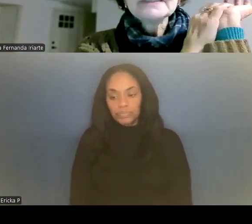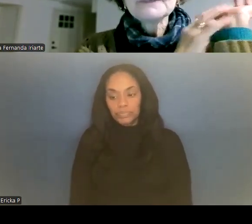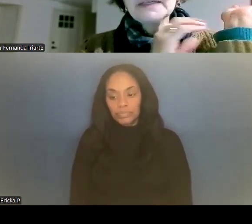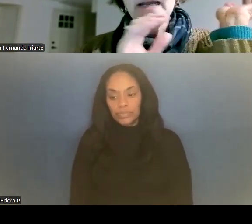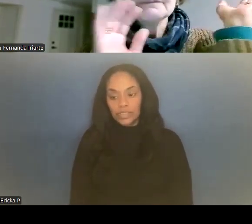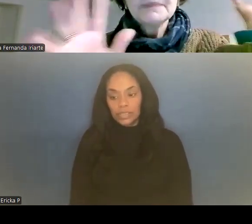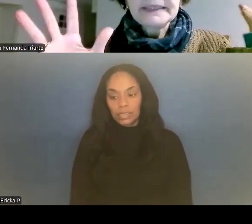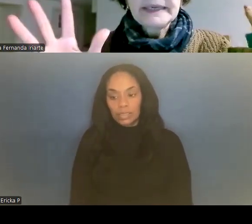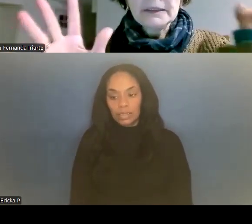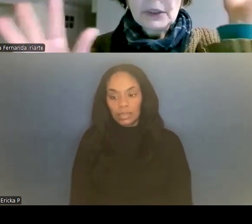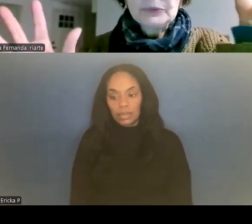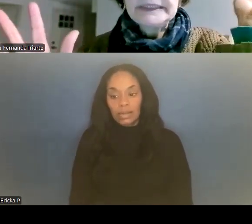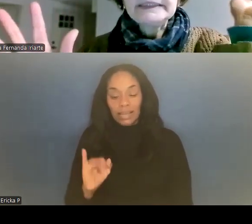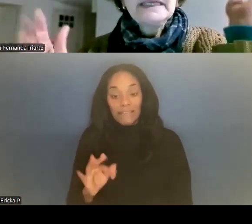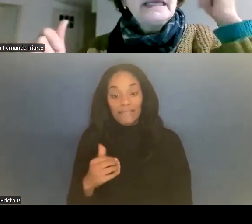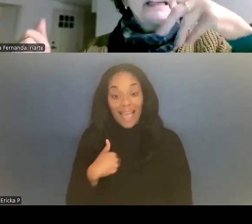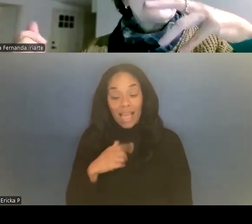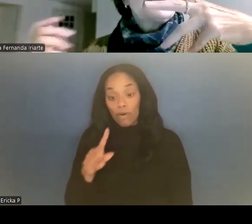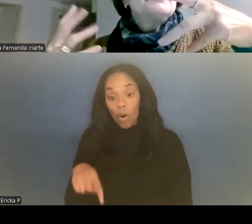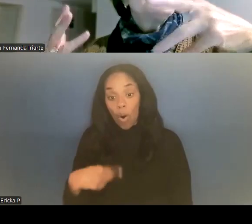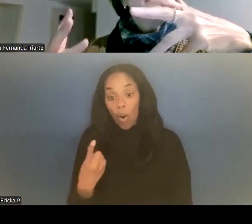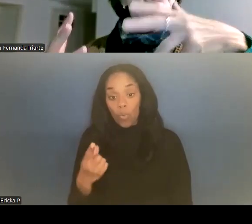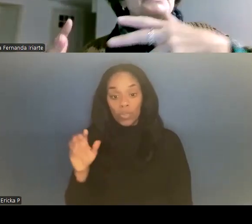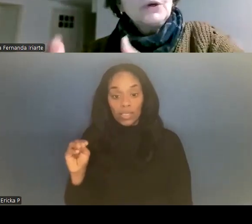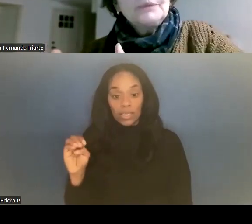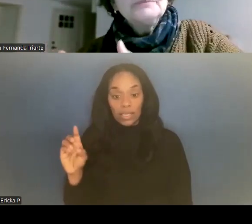If I have Medi-Cal only and I'm I'm at home,